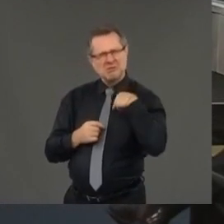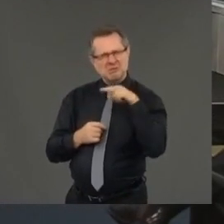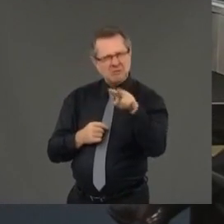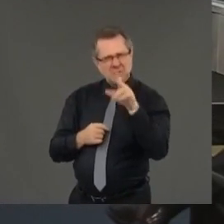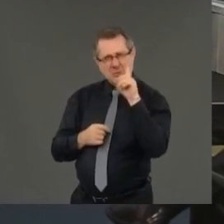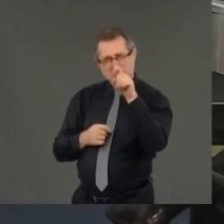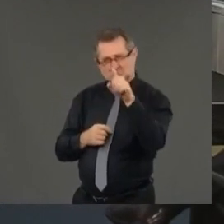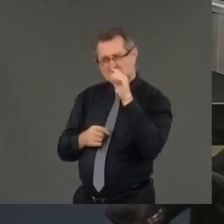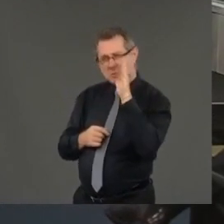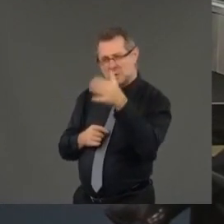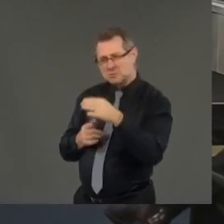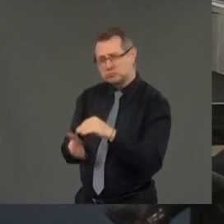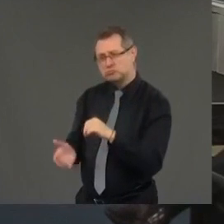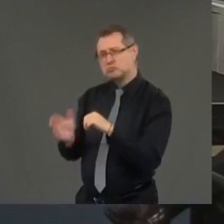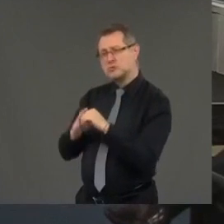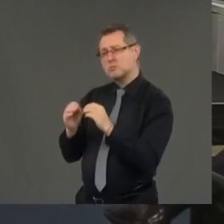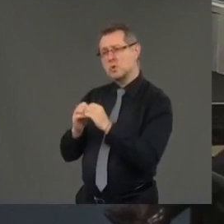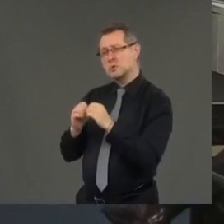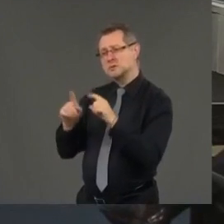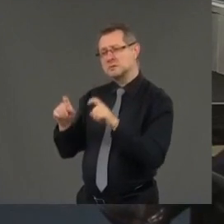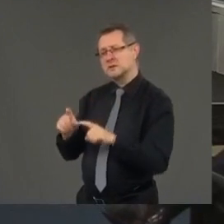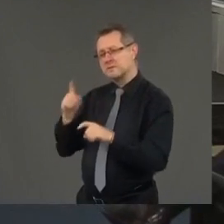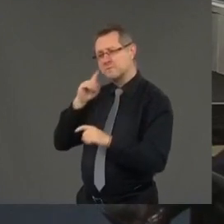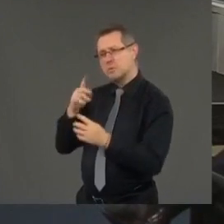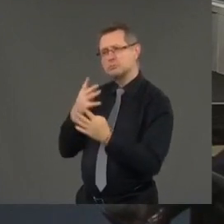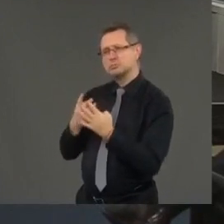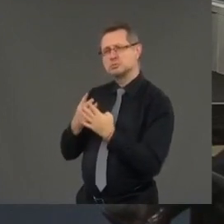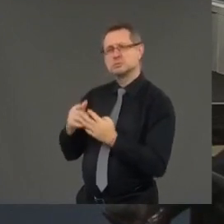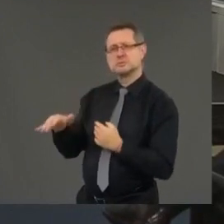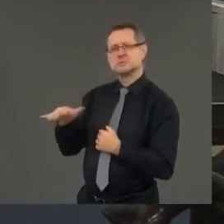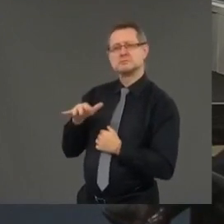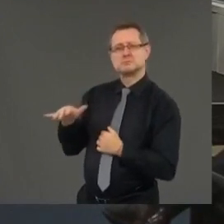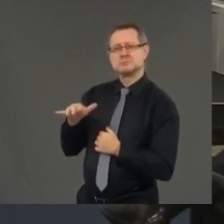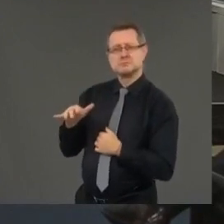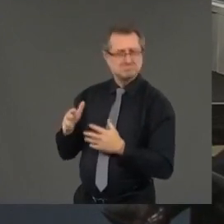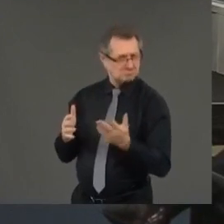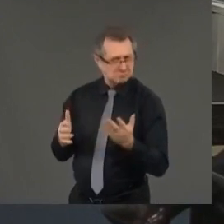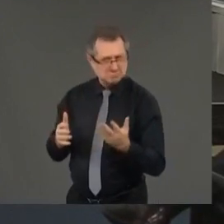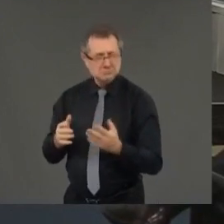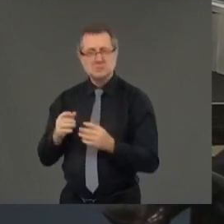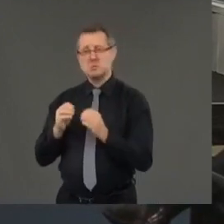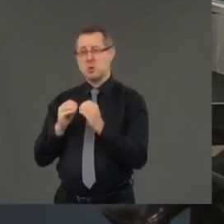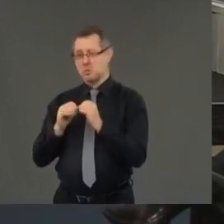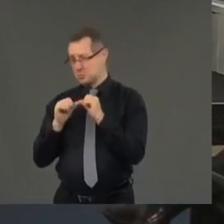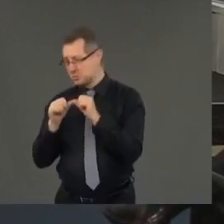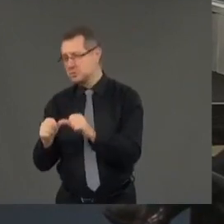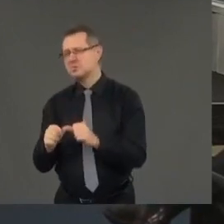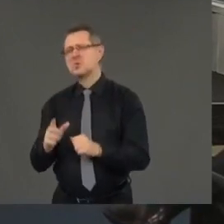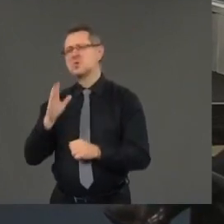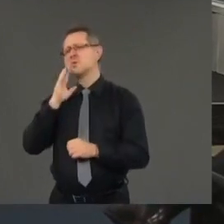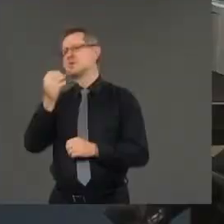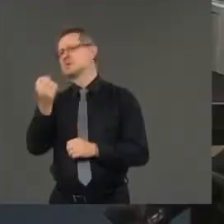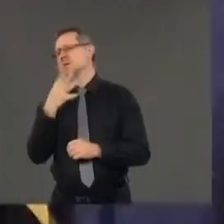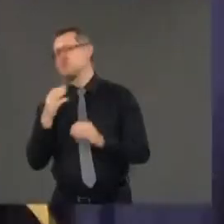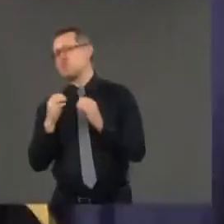WEBSITE, ON JULY 10th.